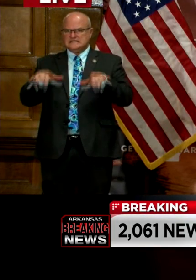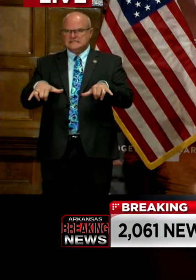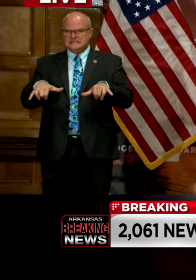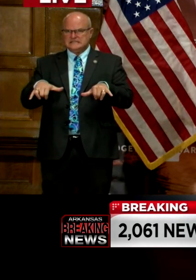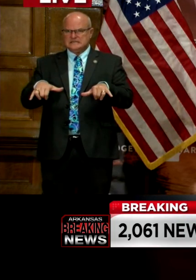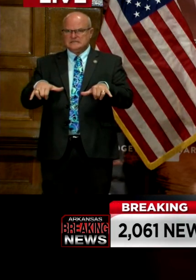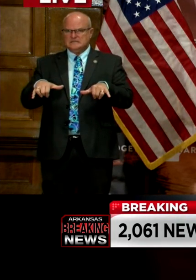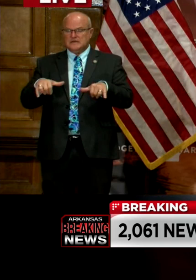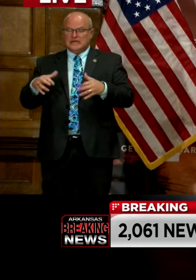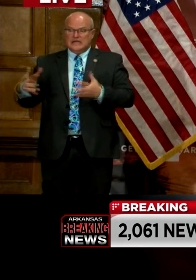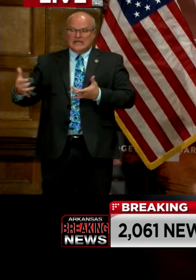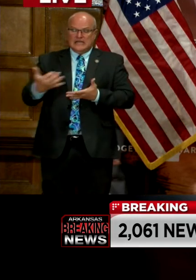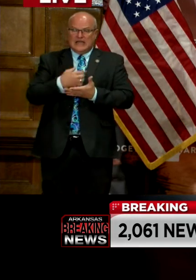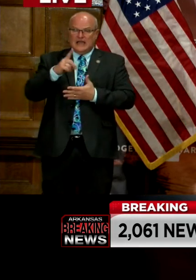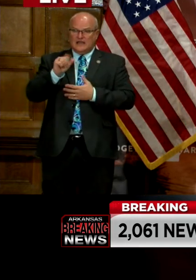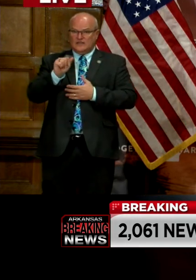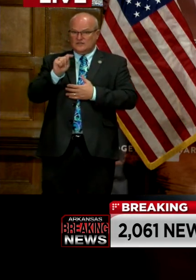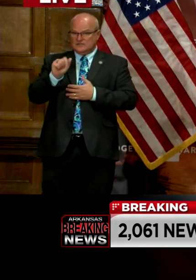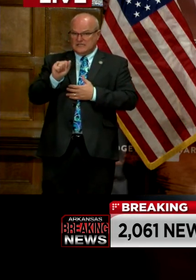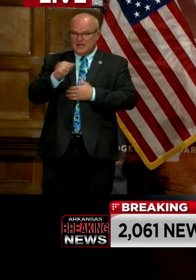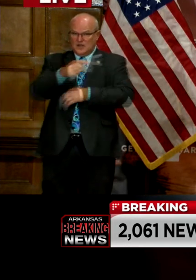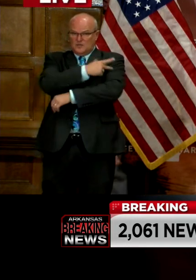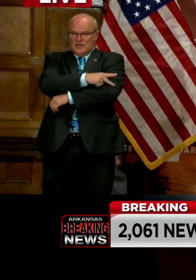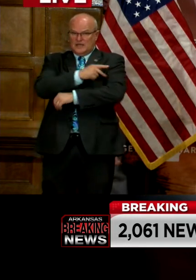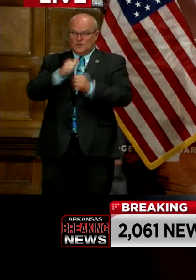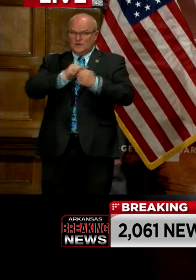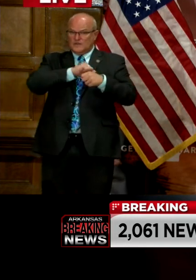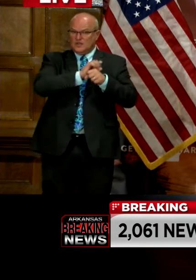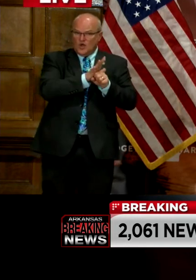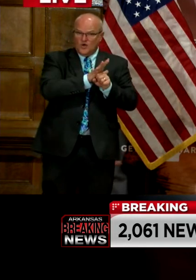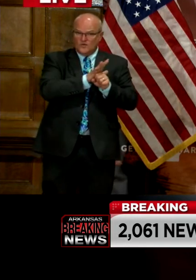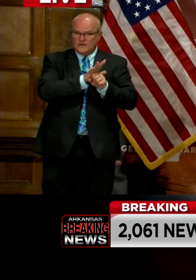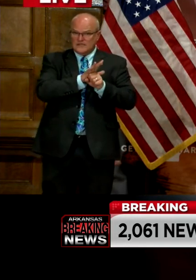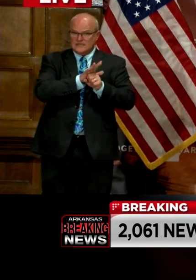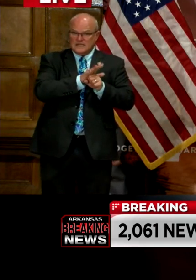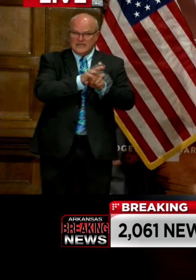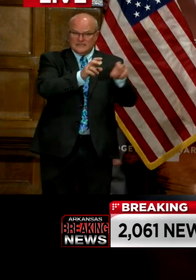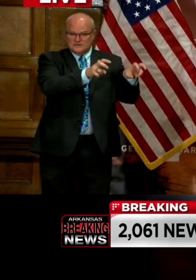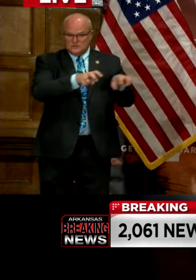MIGHT BE IMPLEMENTED. ARE YOU TALKING ABOUT THE TRAUMA